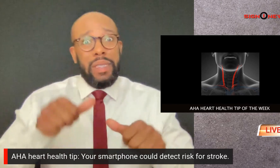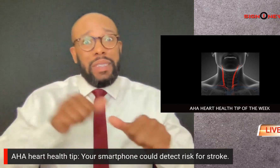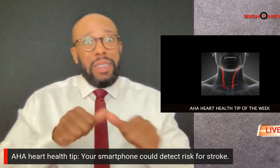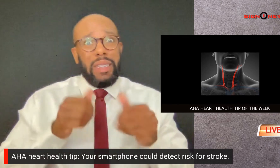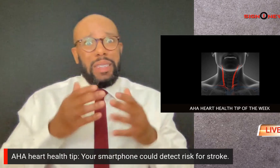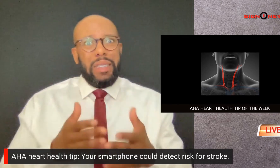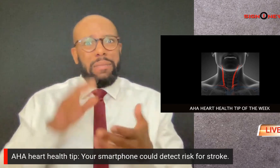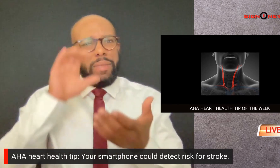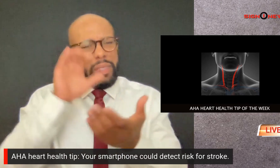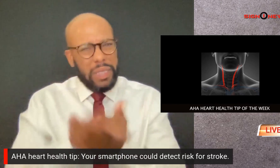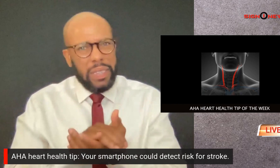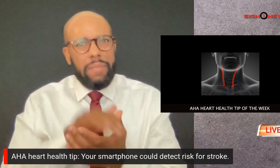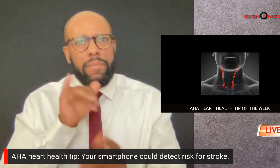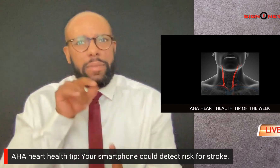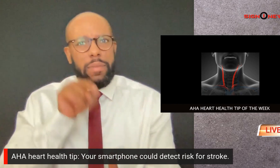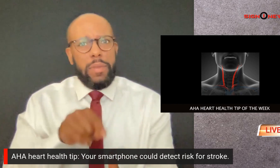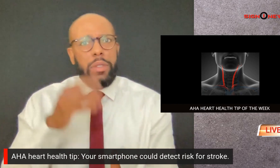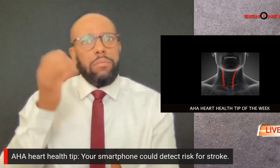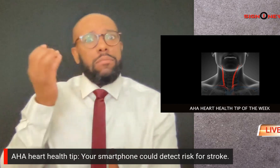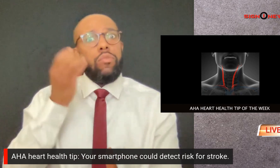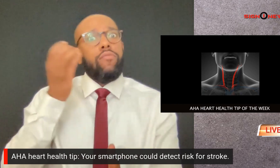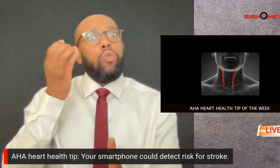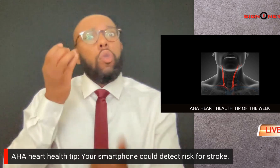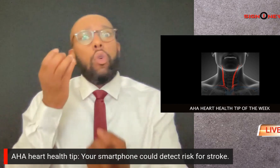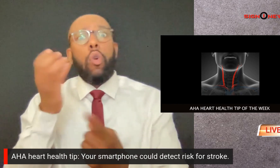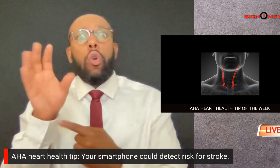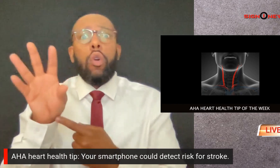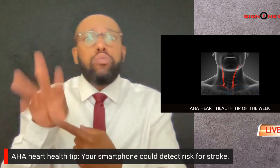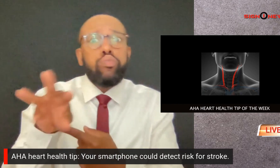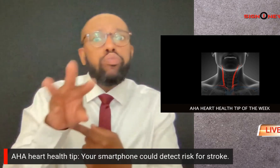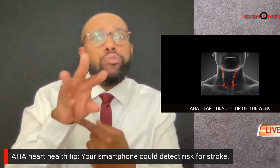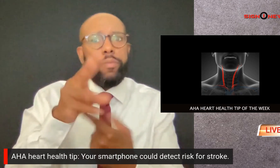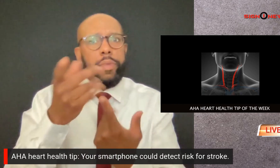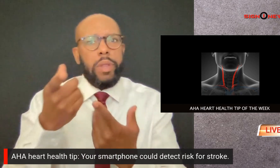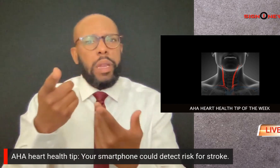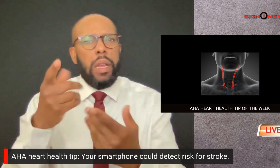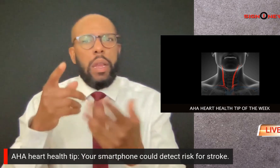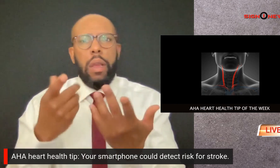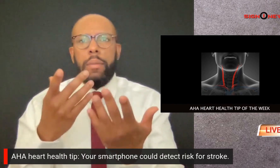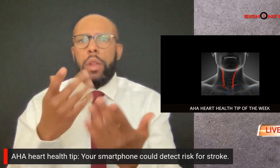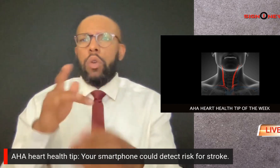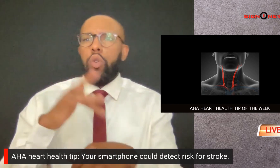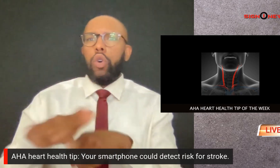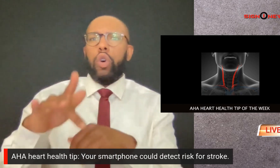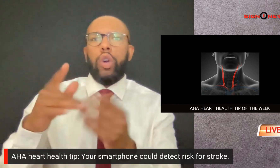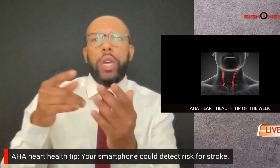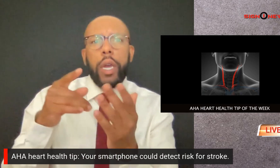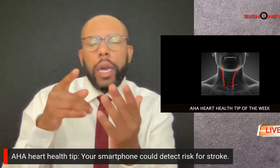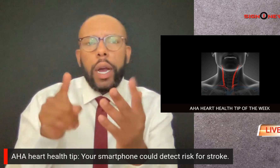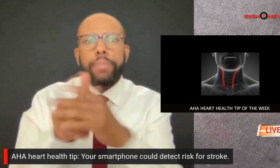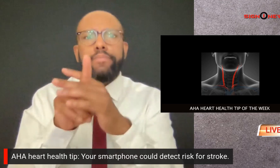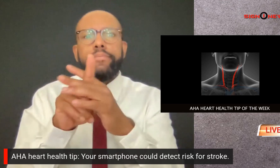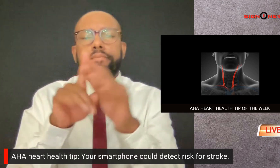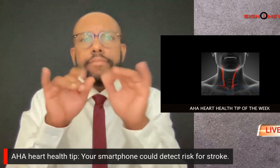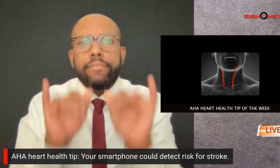neck arteries are also a risk factor for stroke scientists believe the smart phone video could